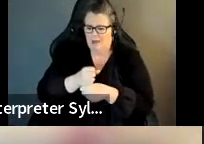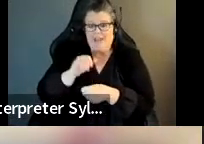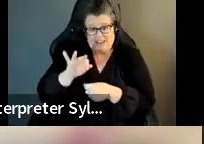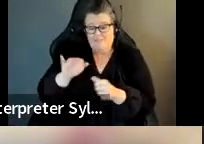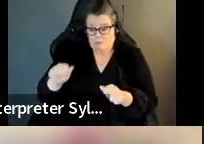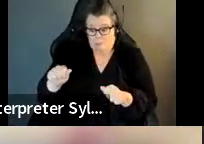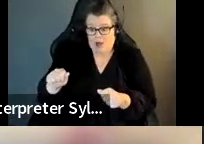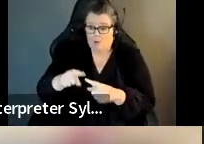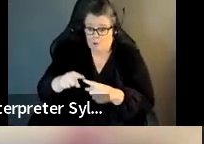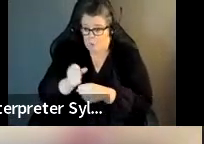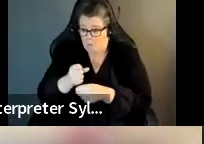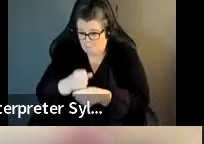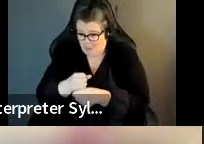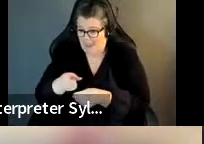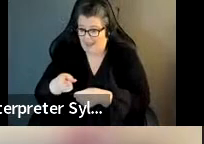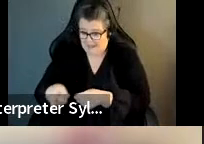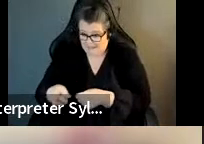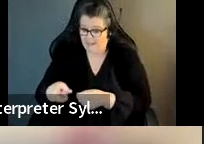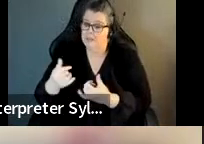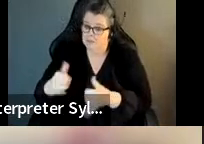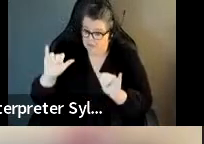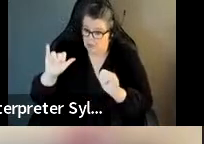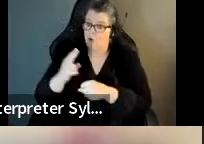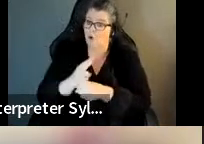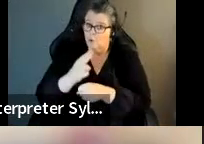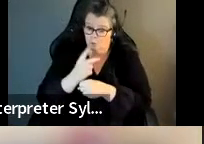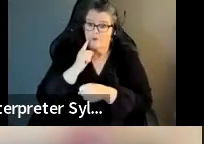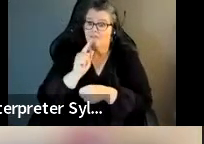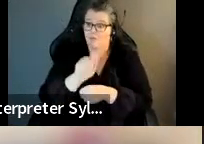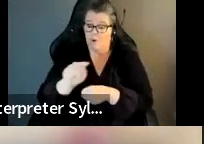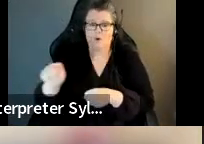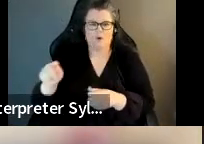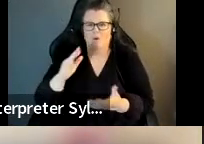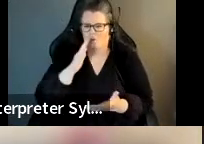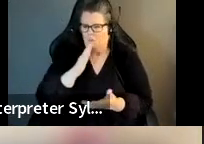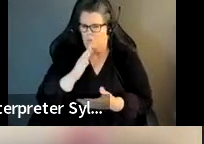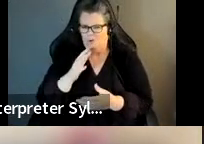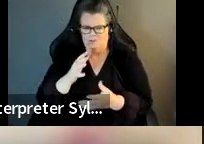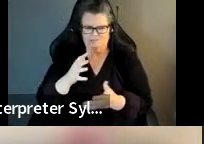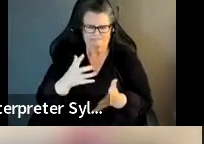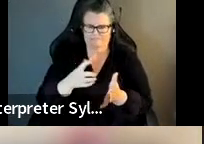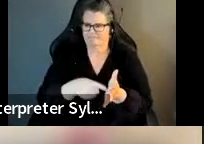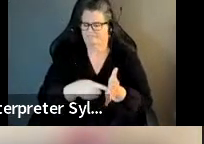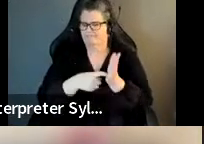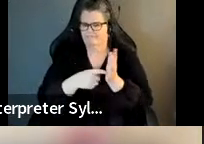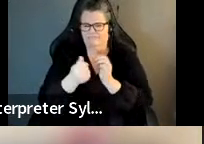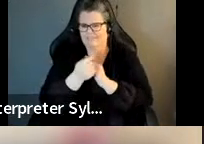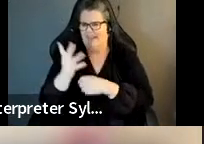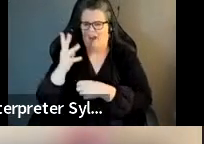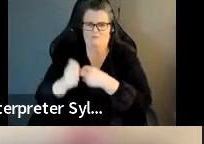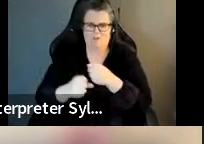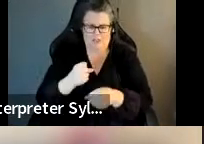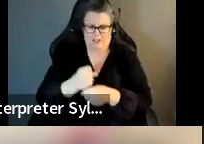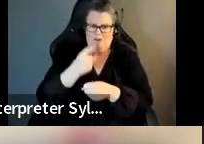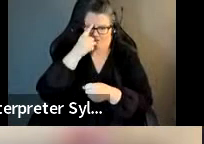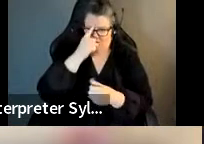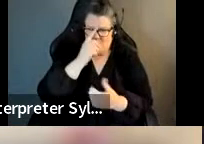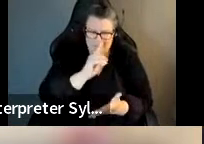this would take several years to accomplish and likely cost an additional 20 to 30% more to the already struggling health care system.